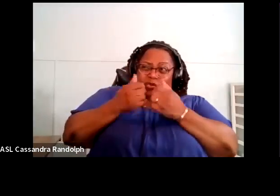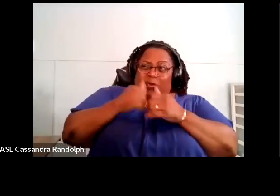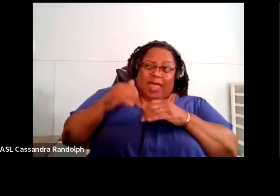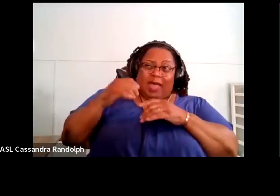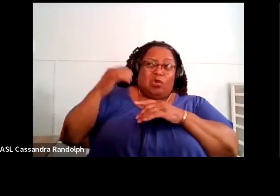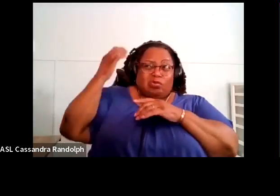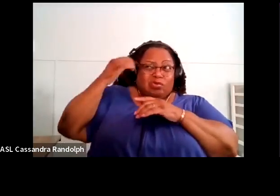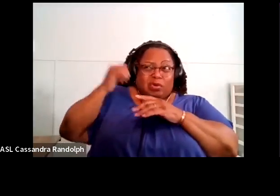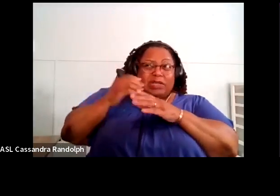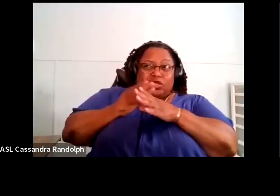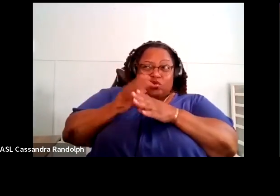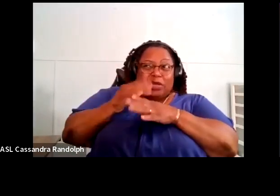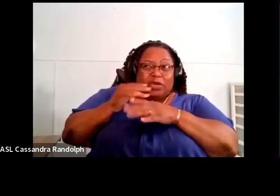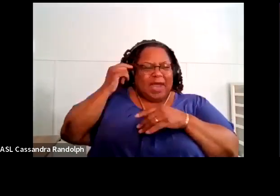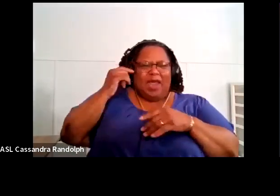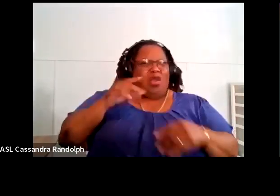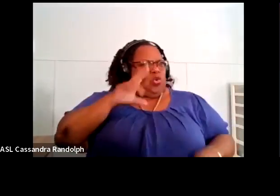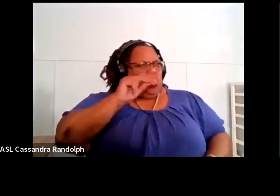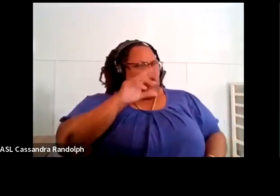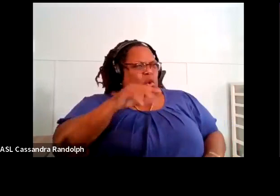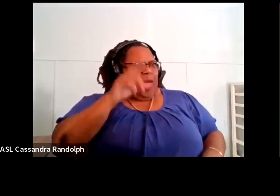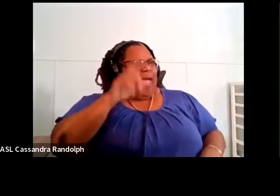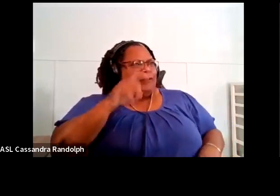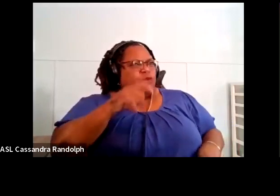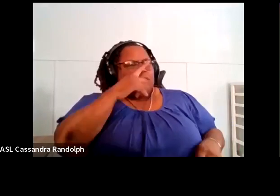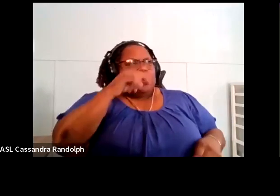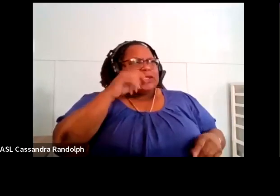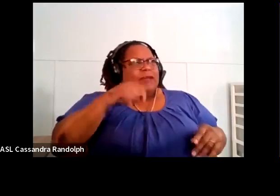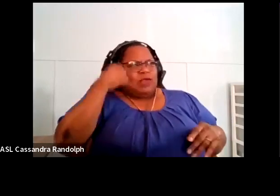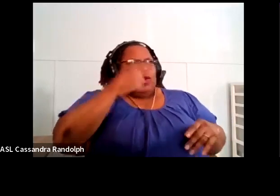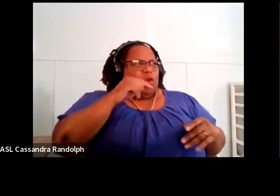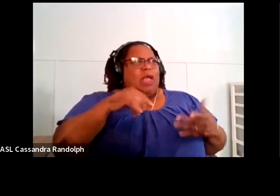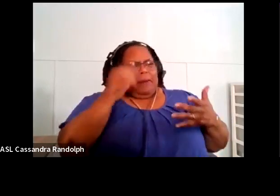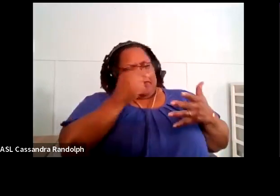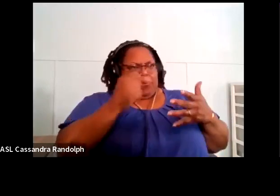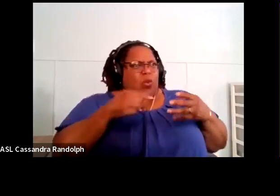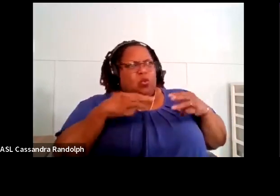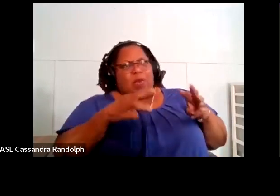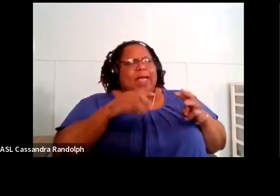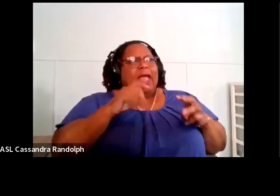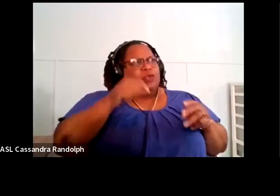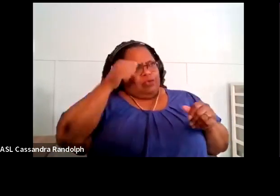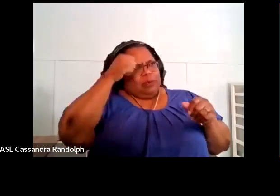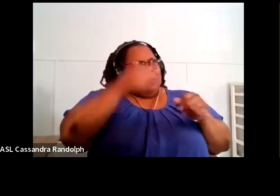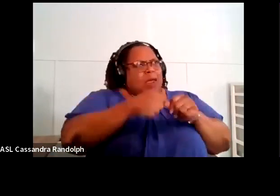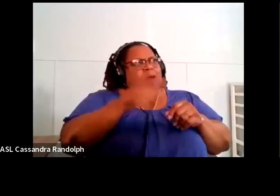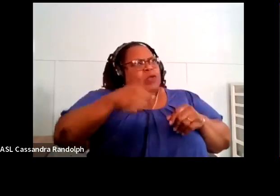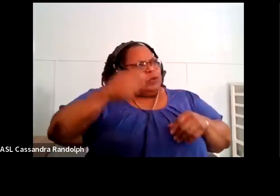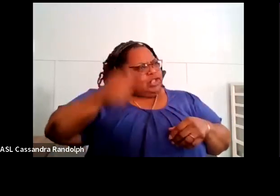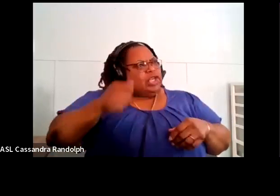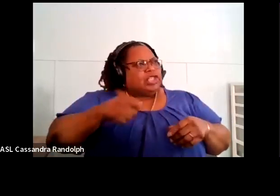forward at 2022 I'm showing up how I'm showing up today because